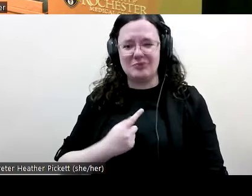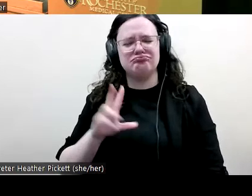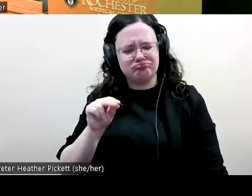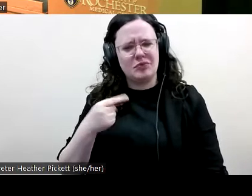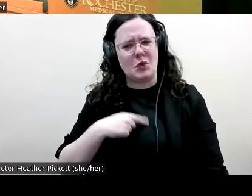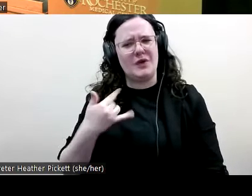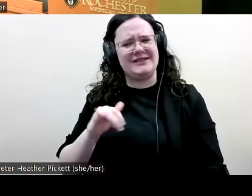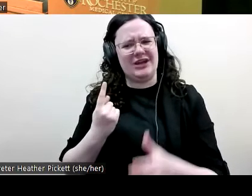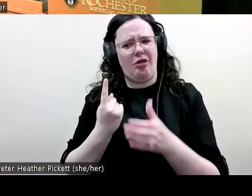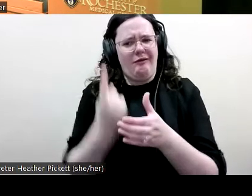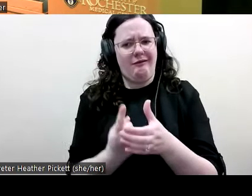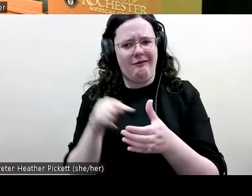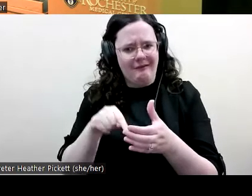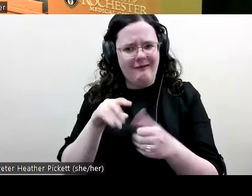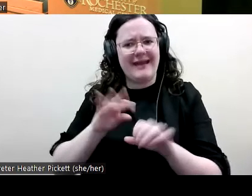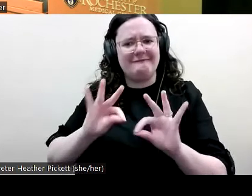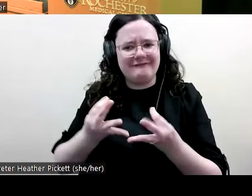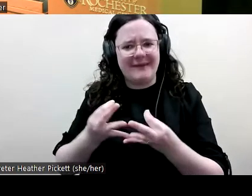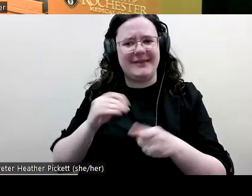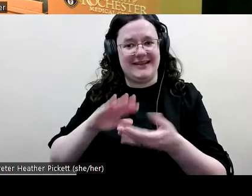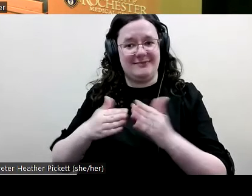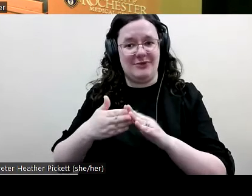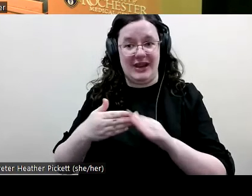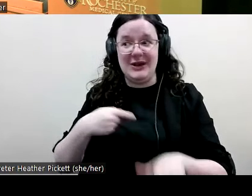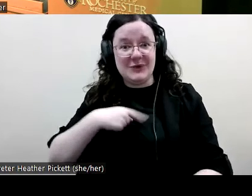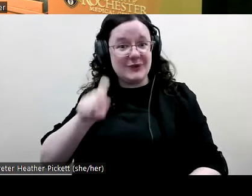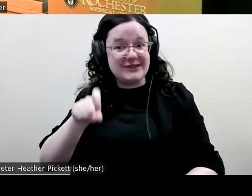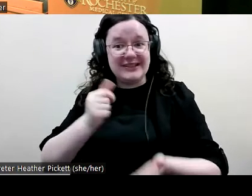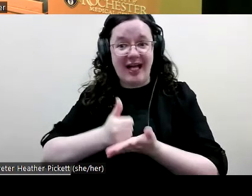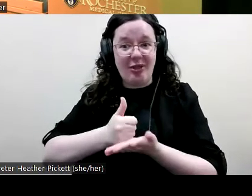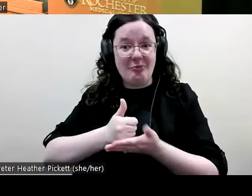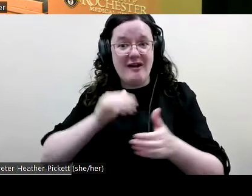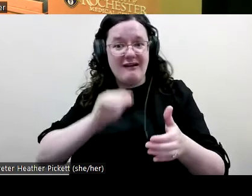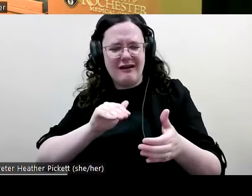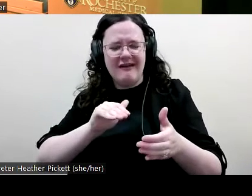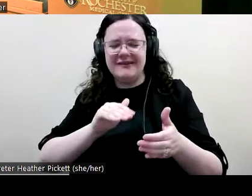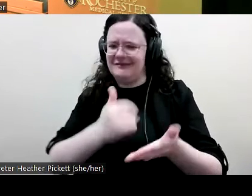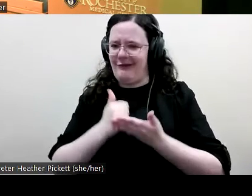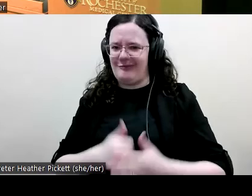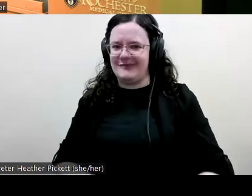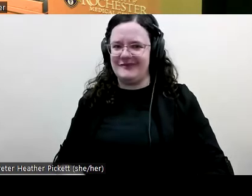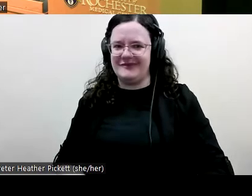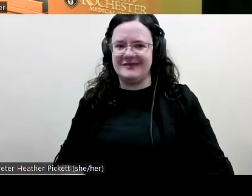helps us when we really need them so call it a clan call it a network call it a tribe call it